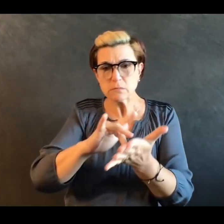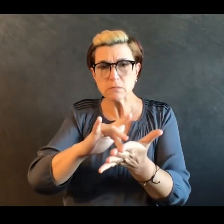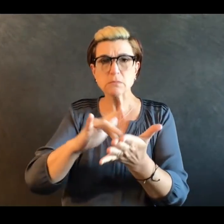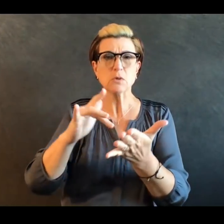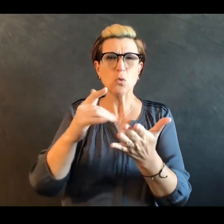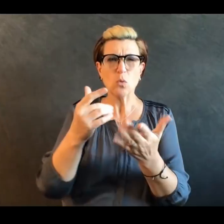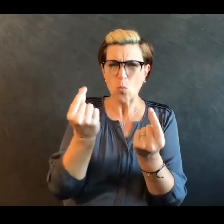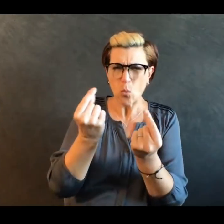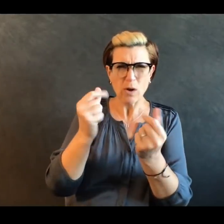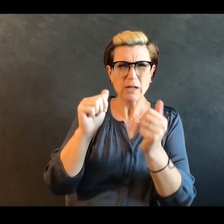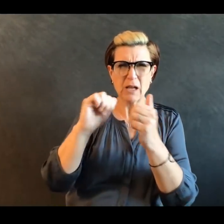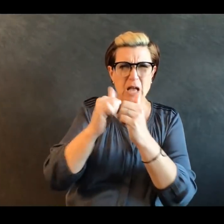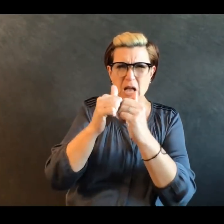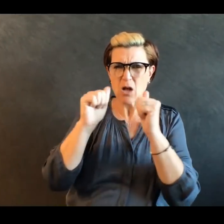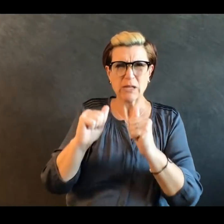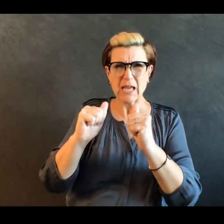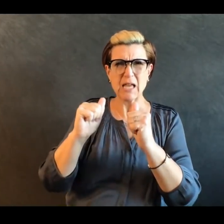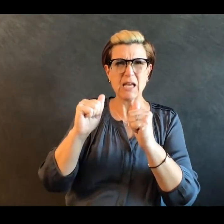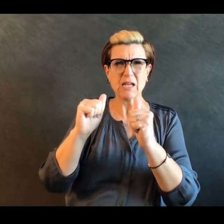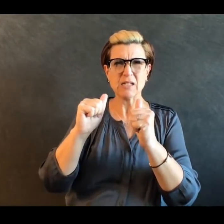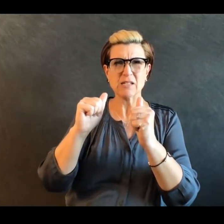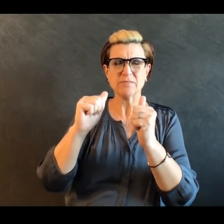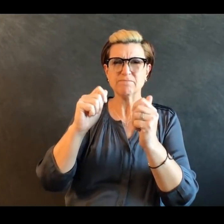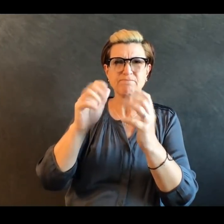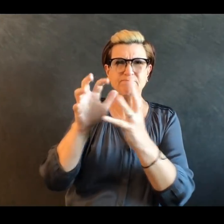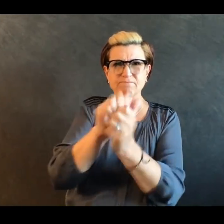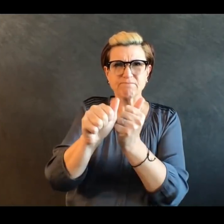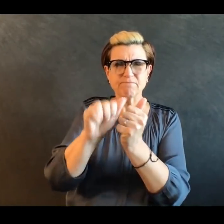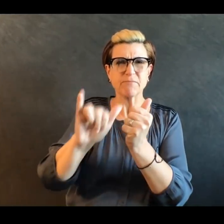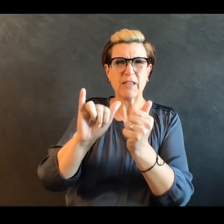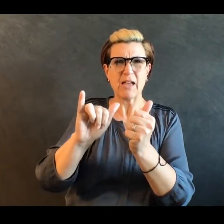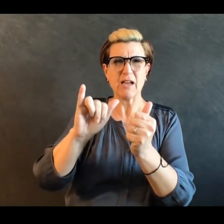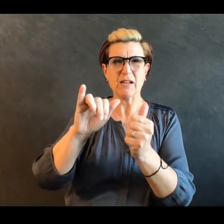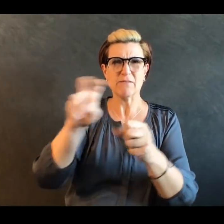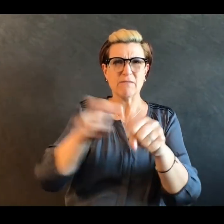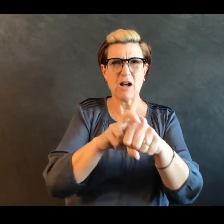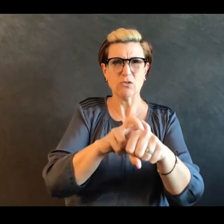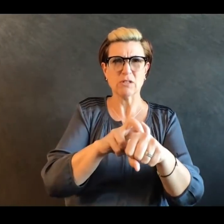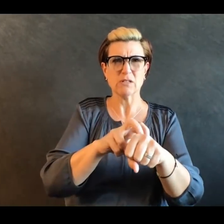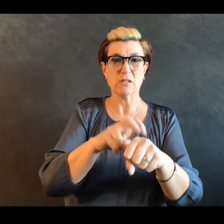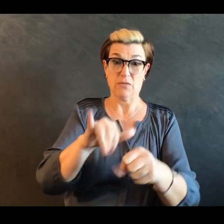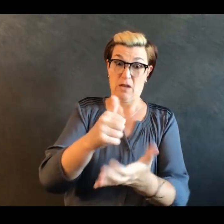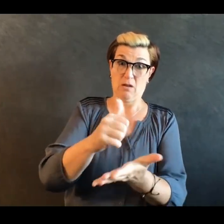is a safe vaccine but frankly the therapies to me are the most important because it takes care of people right now